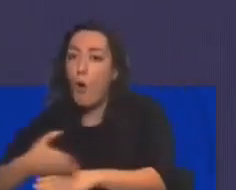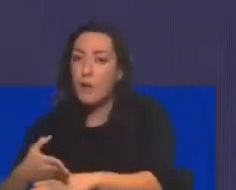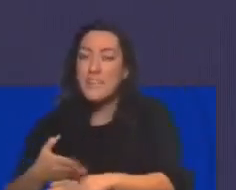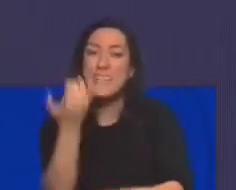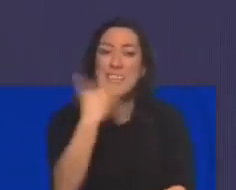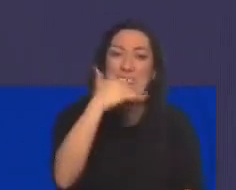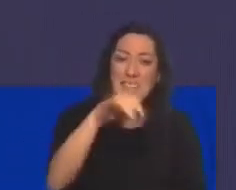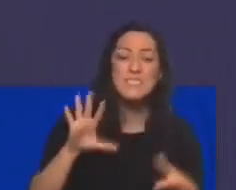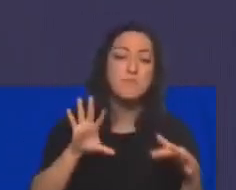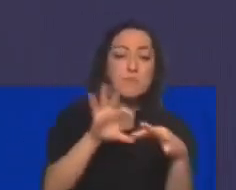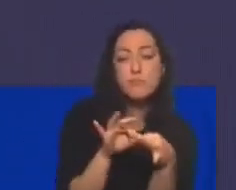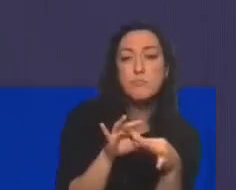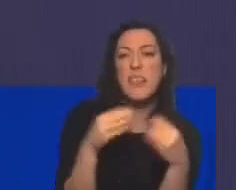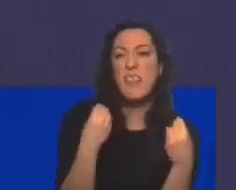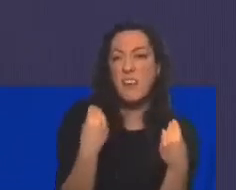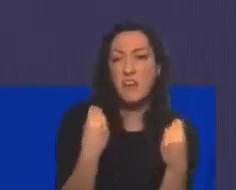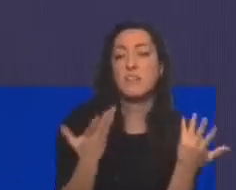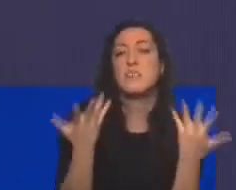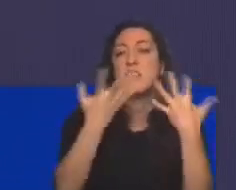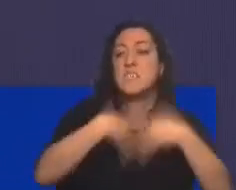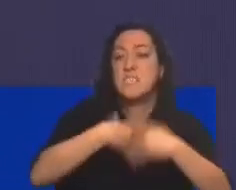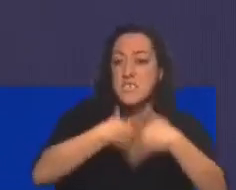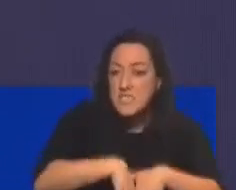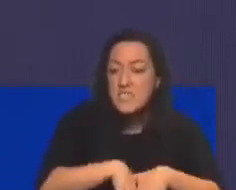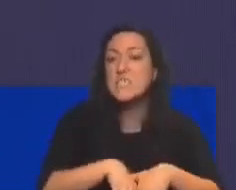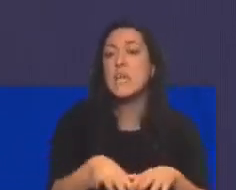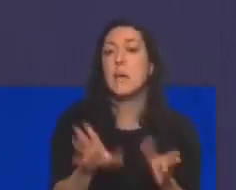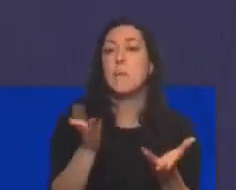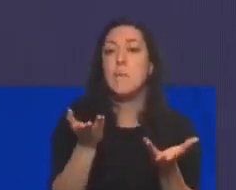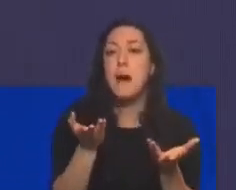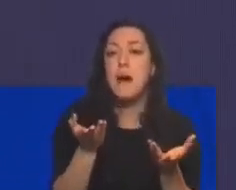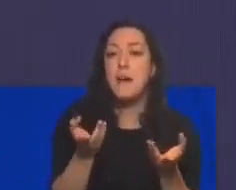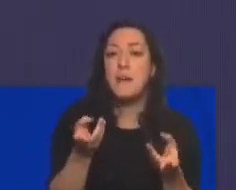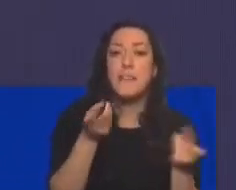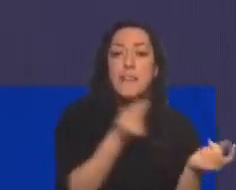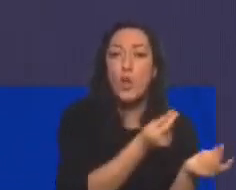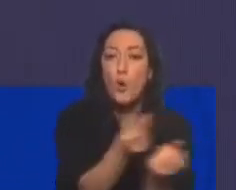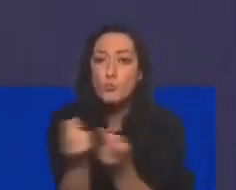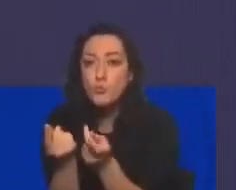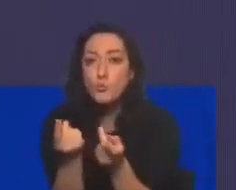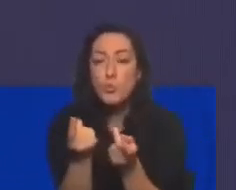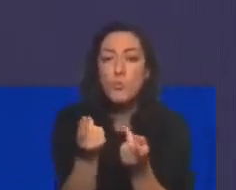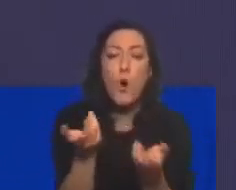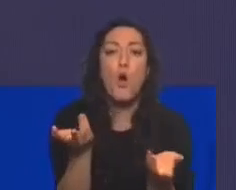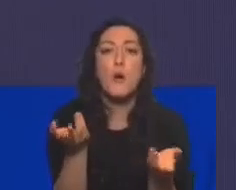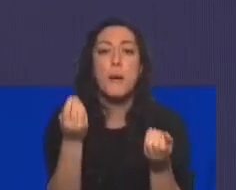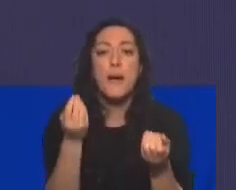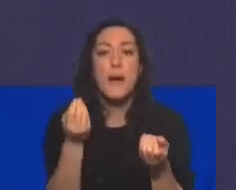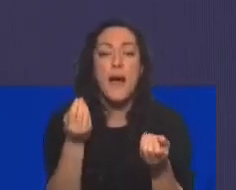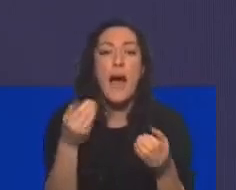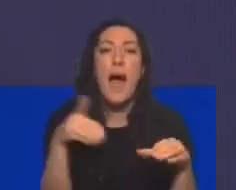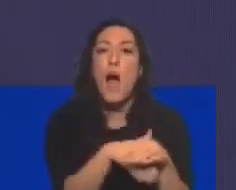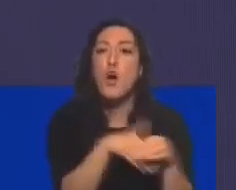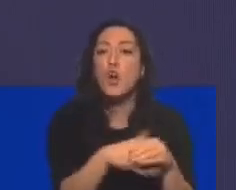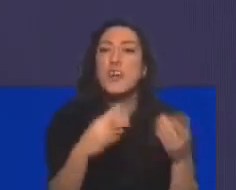of passing consumption over time. In other words, saving, which is future consumption,